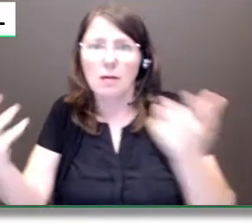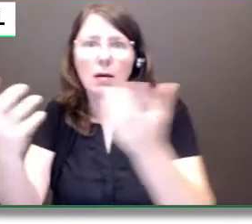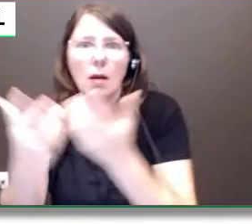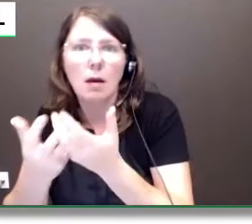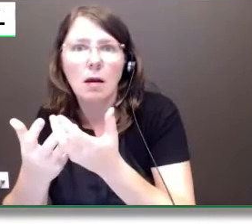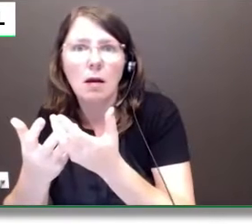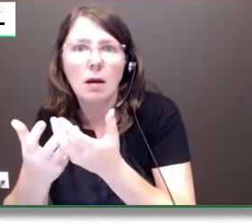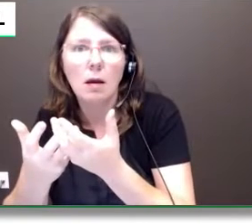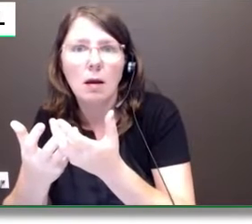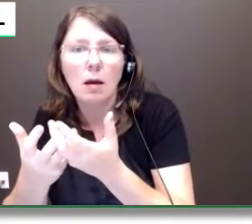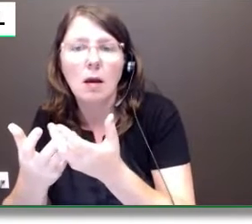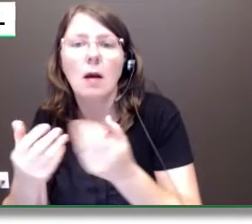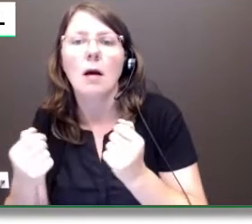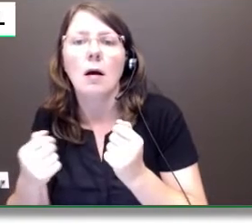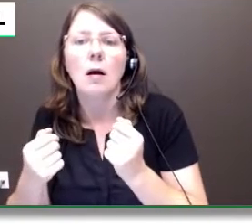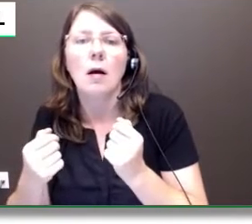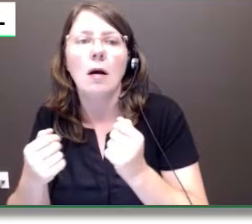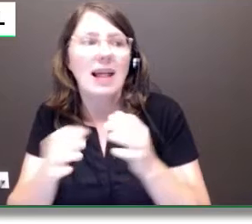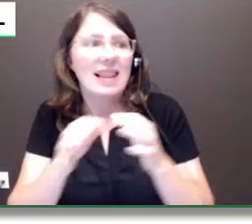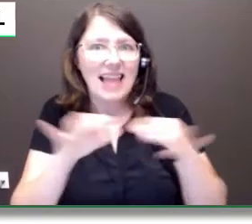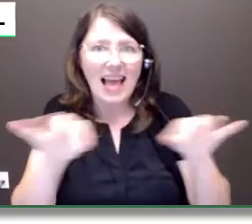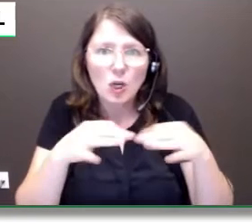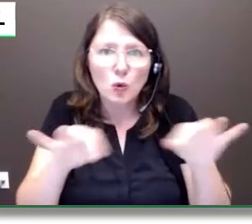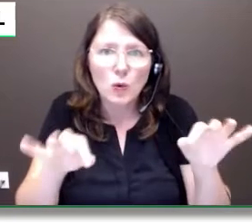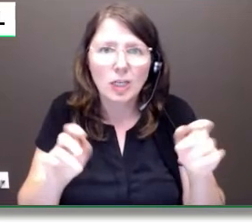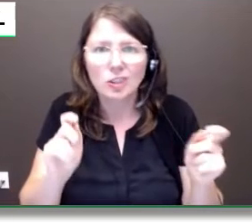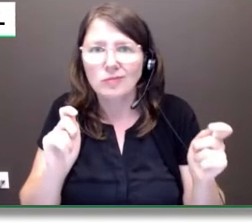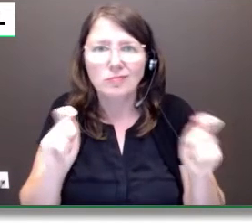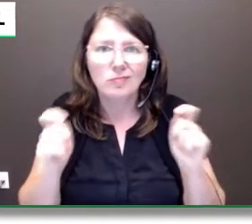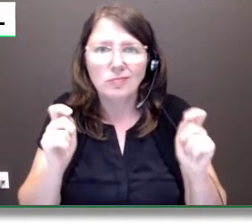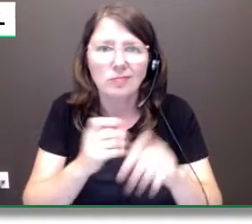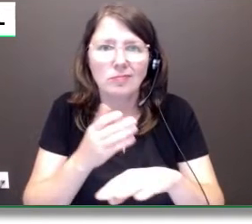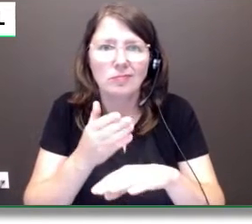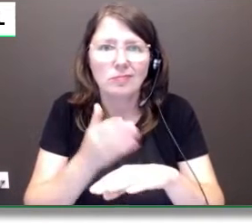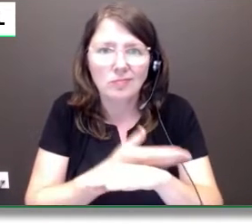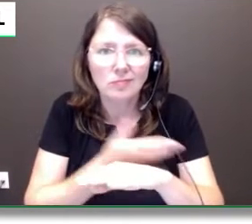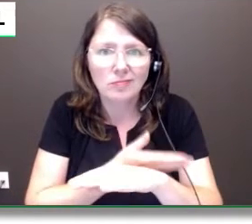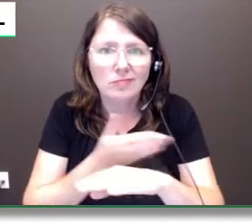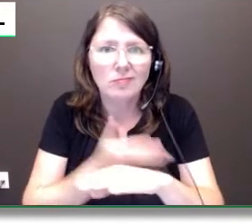create more inclusive language to really support those populations and then we